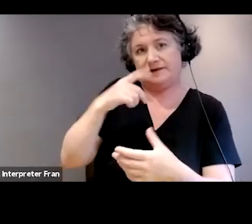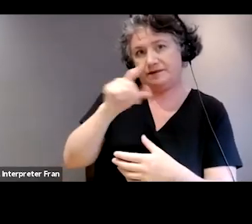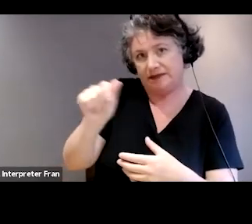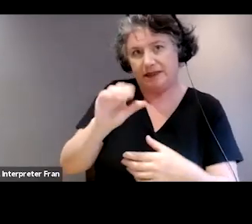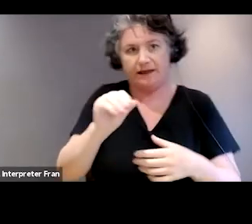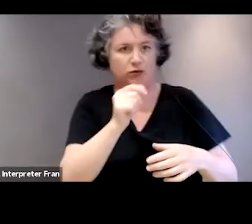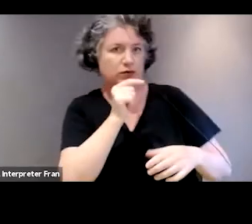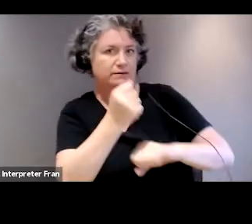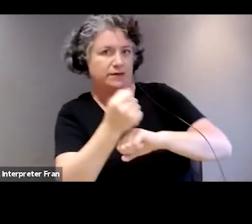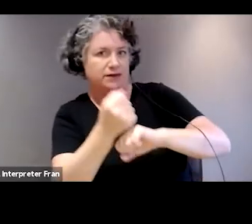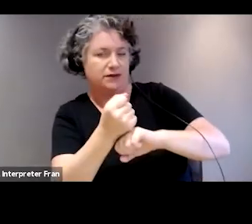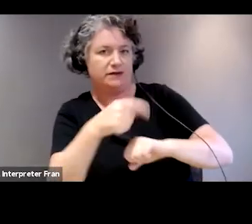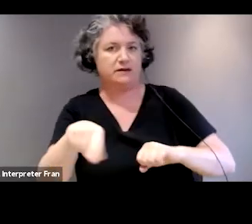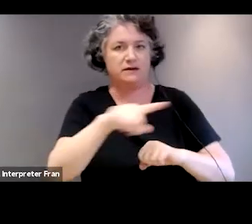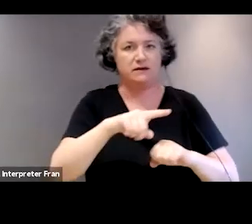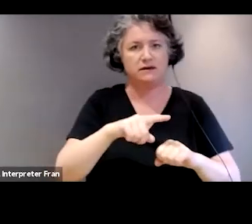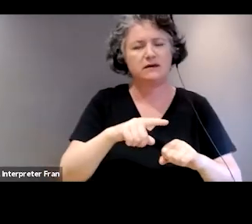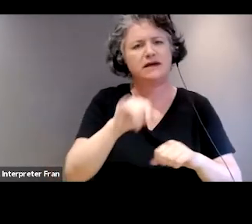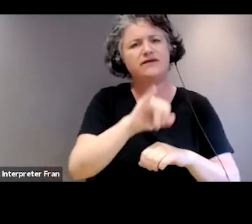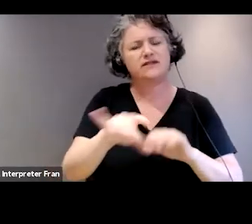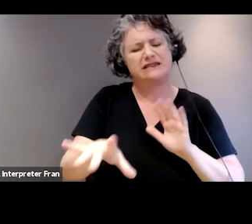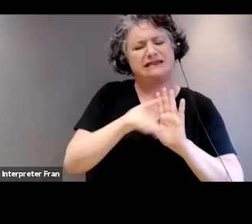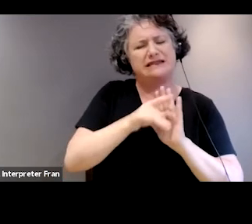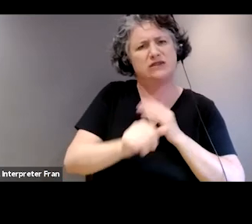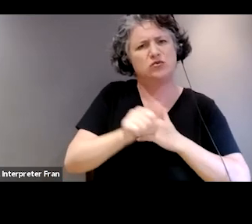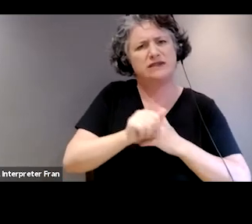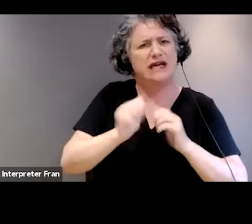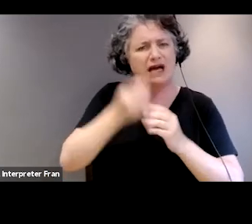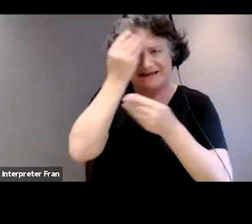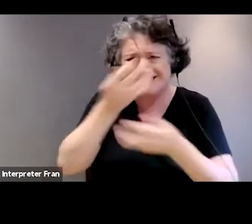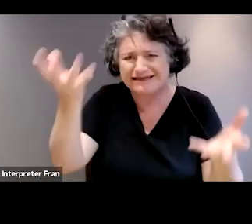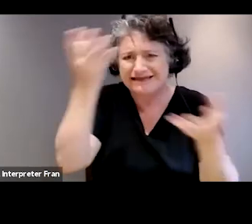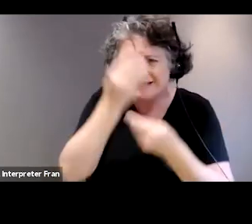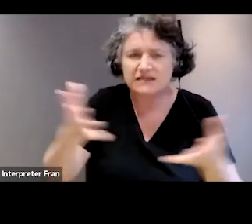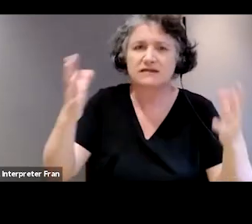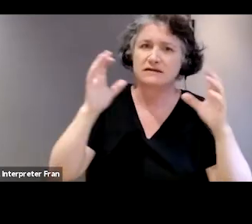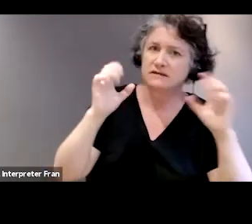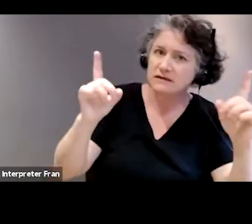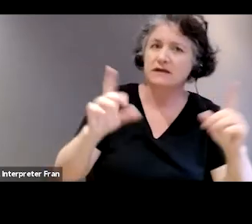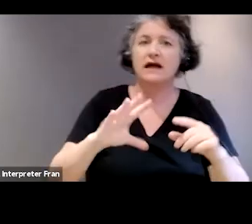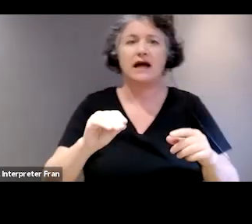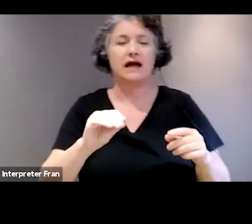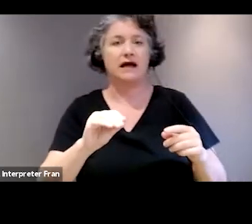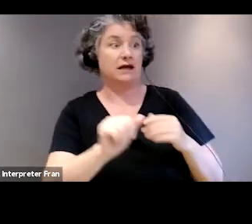the excessively task force, and I chair the task force itself. The